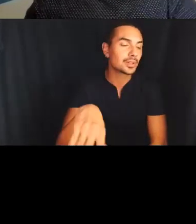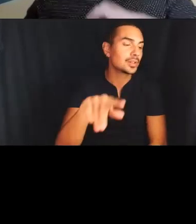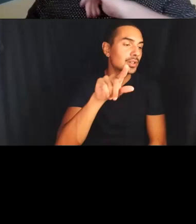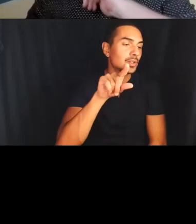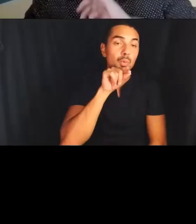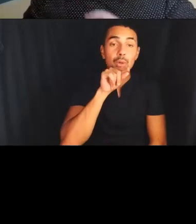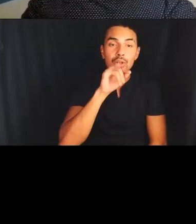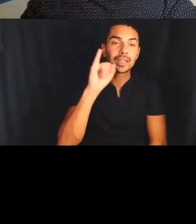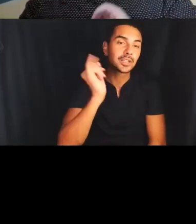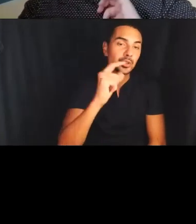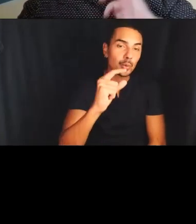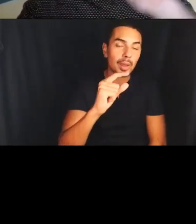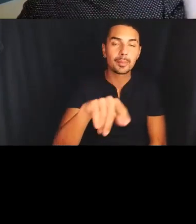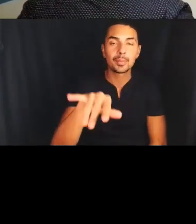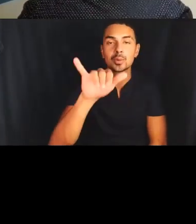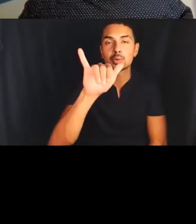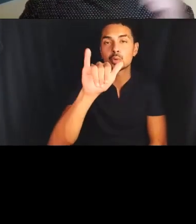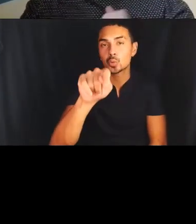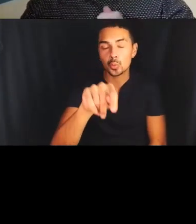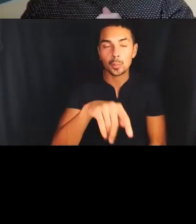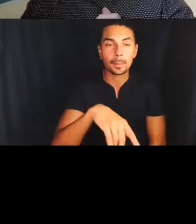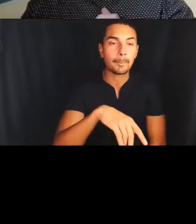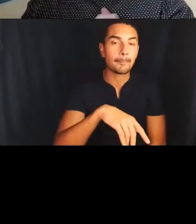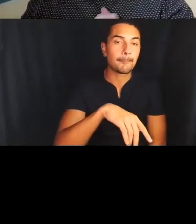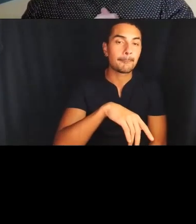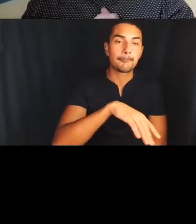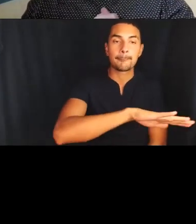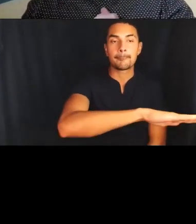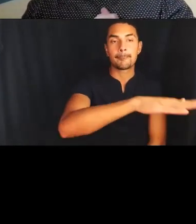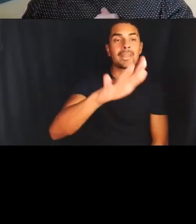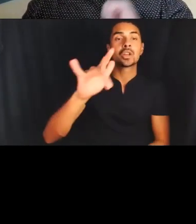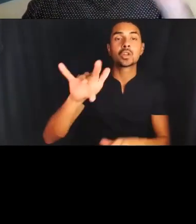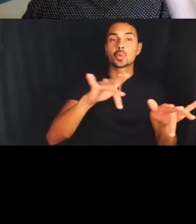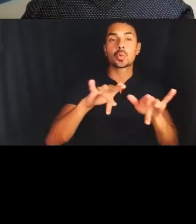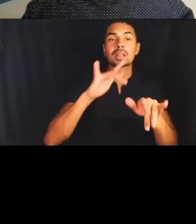Instagram, YouTube. This recording will be available,